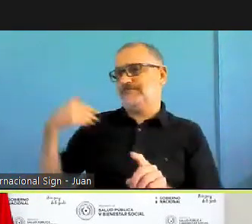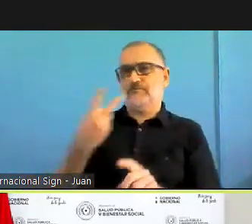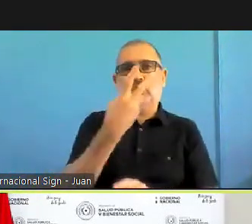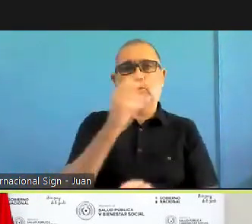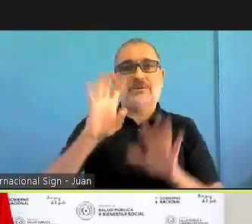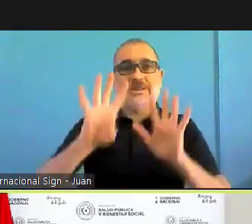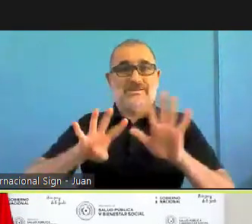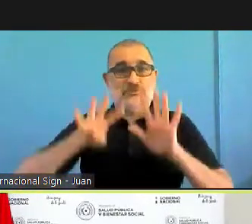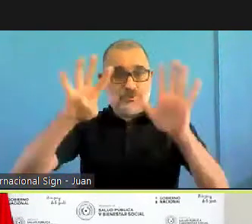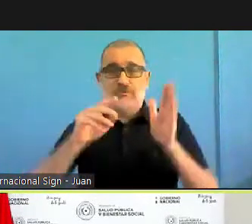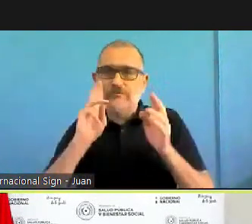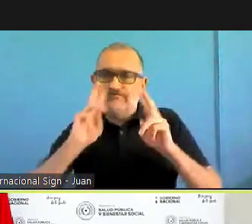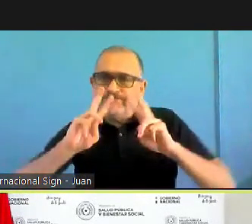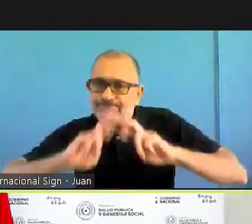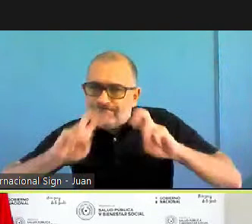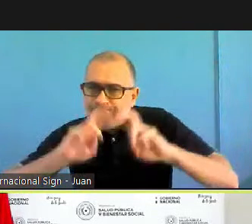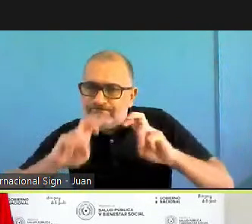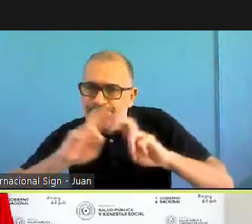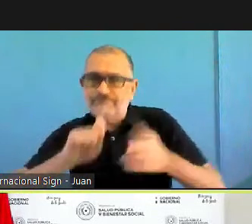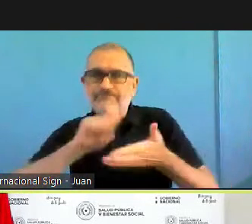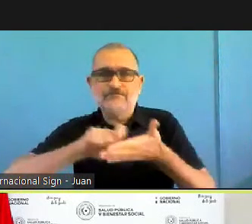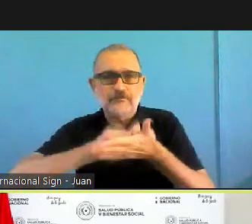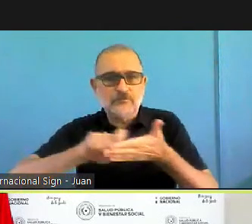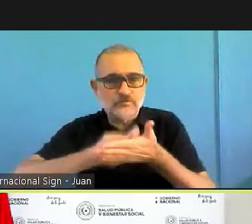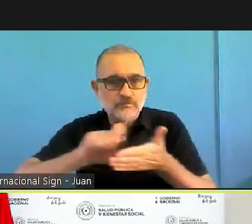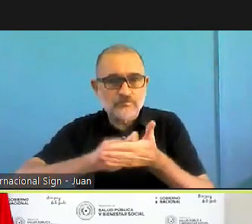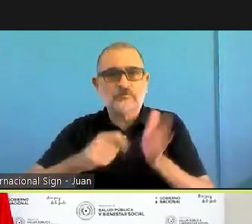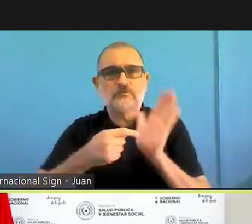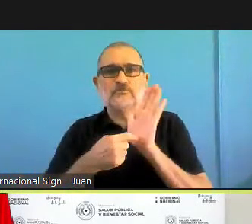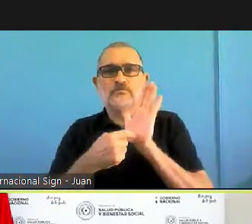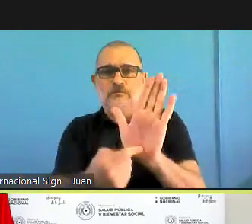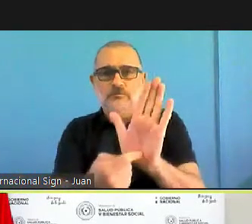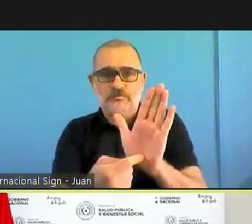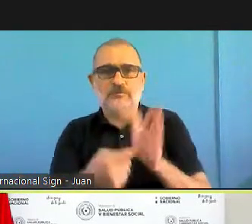So I was saying: That takes us to 2019.